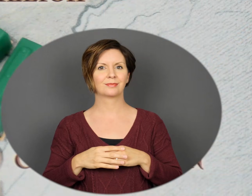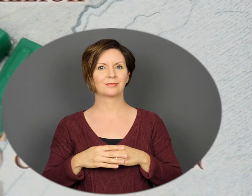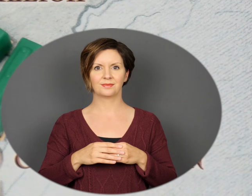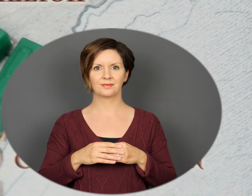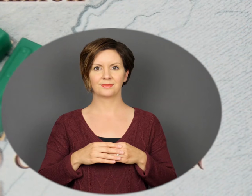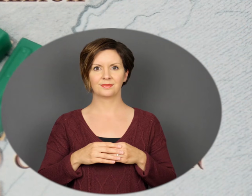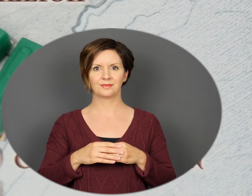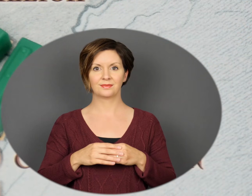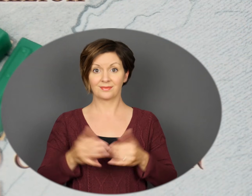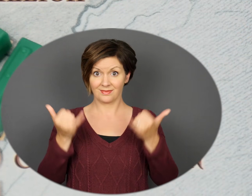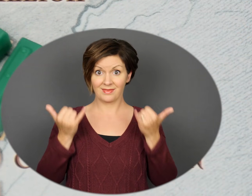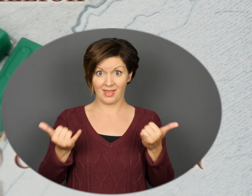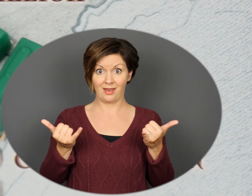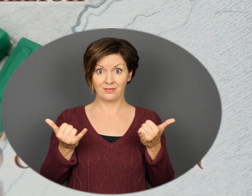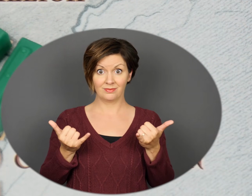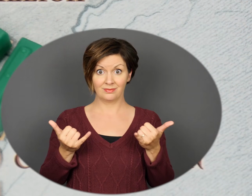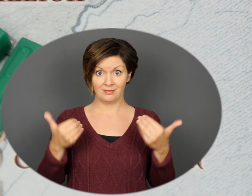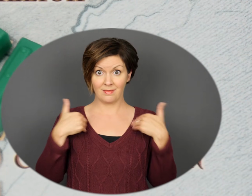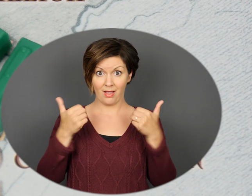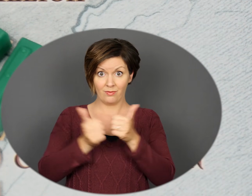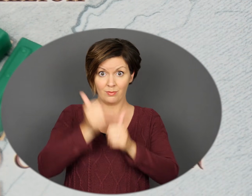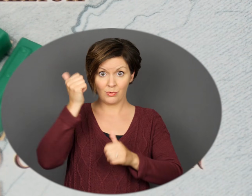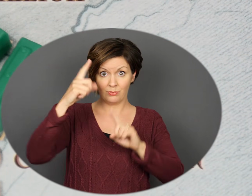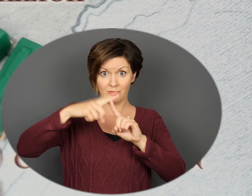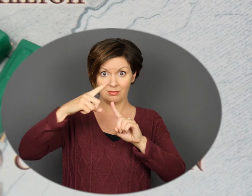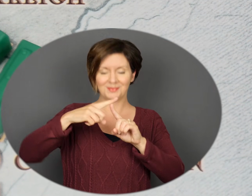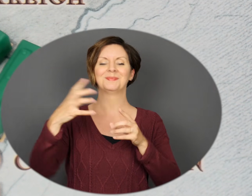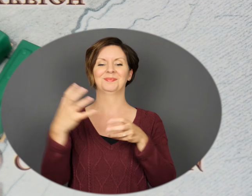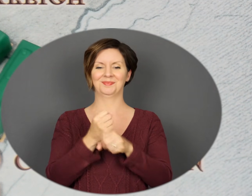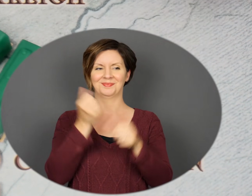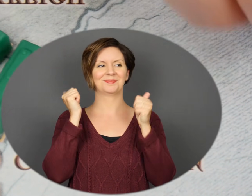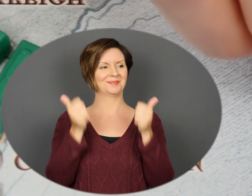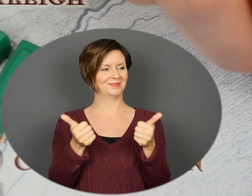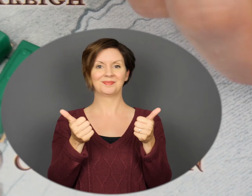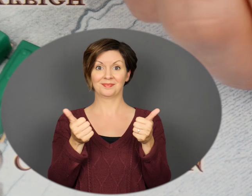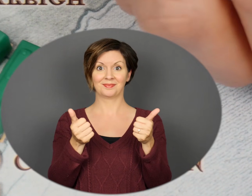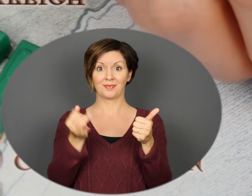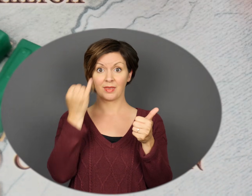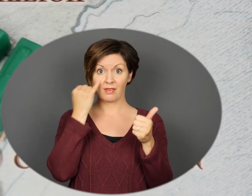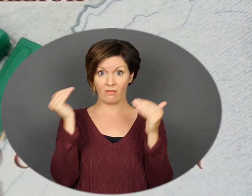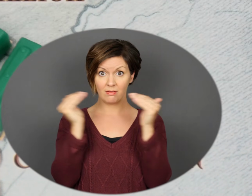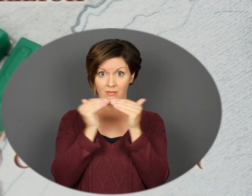Now, whoever has the most points is declared the winner and if there's a tie, then the player who completed the most